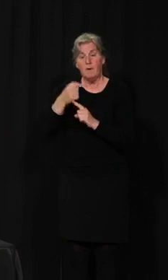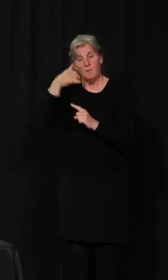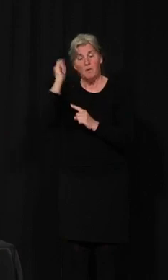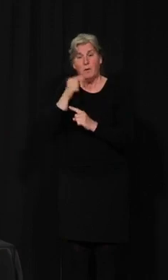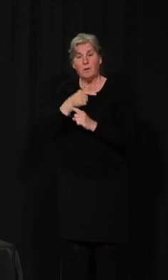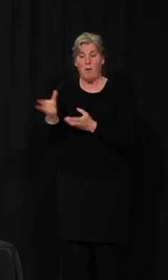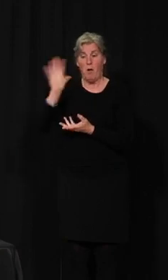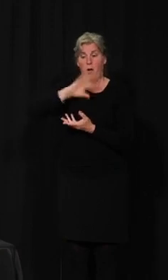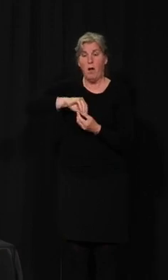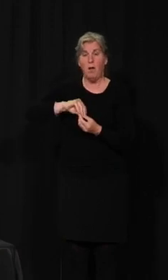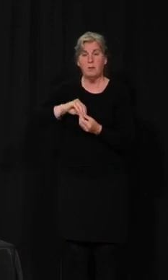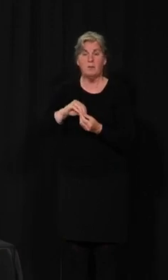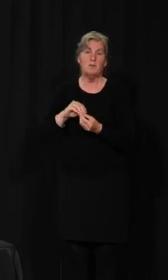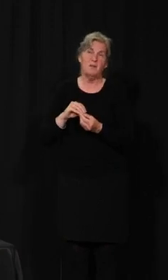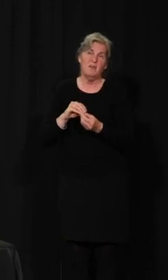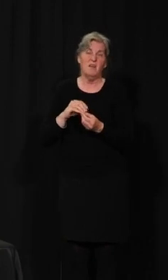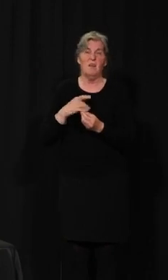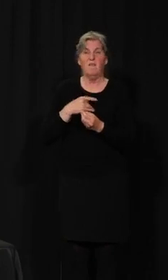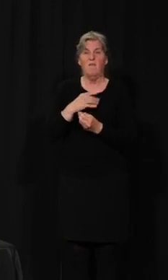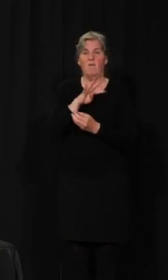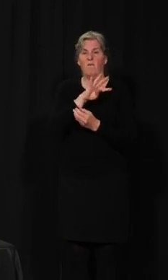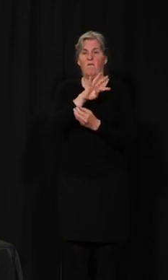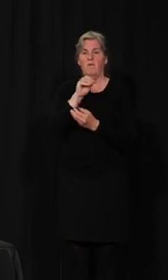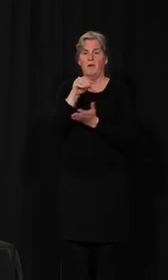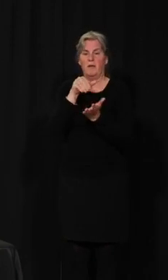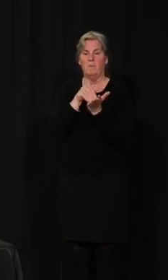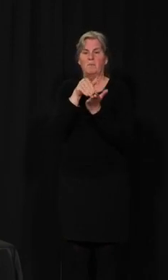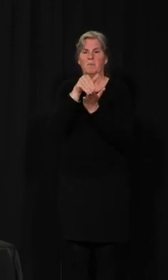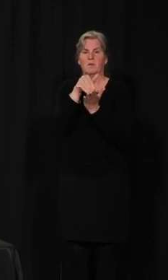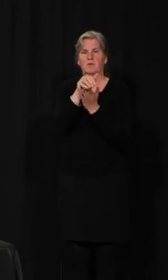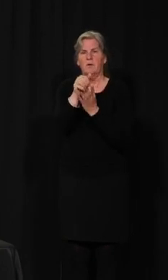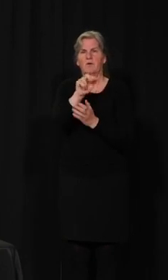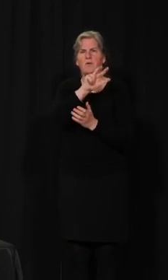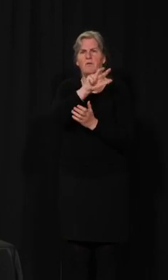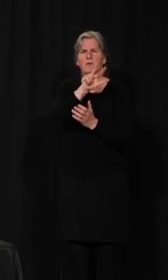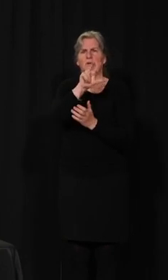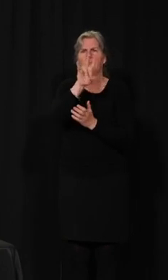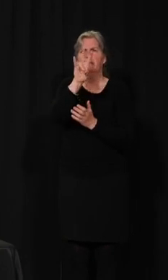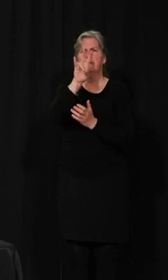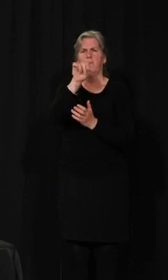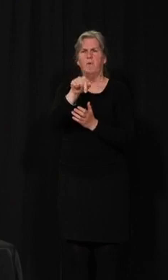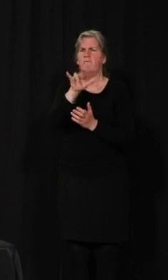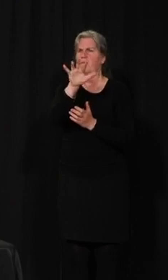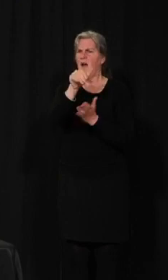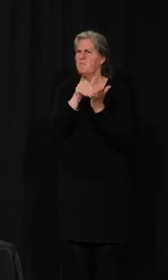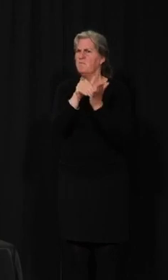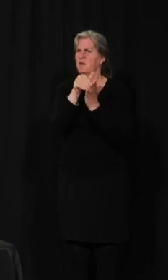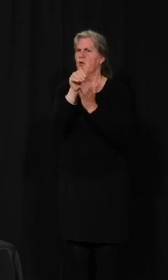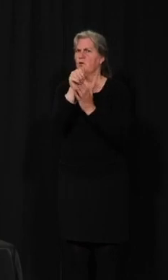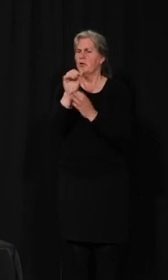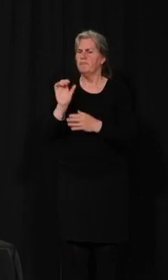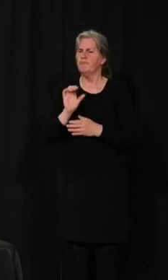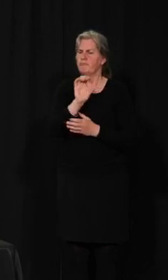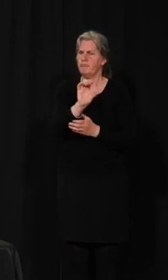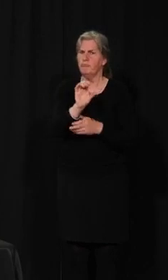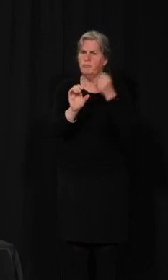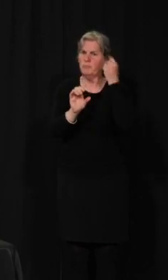numbers would be just under $14 million. About 37.5 or around there. Remember, those numbers are if l